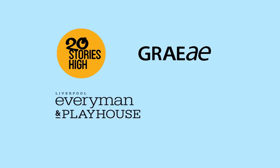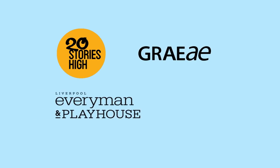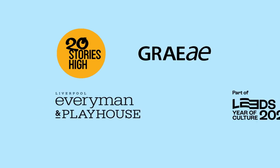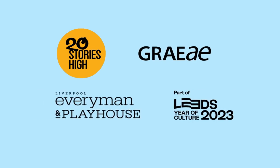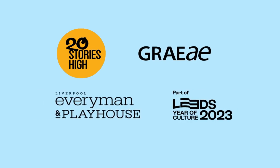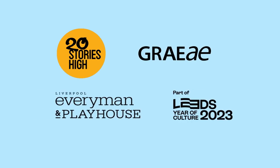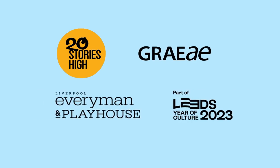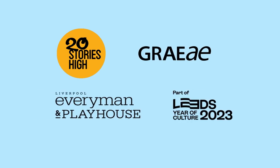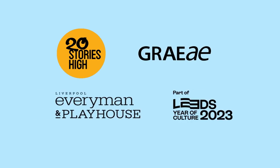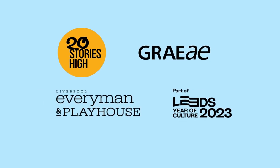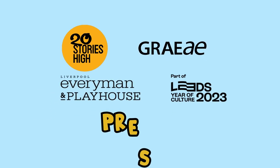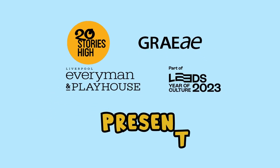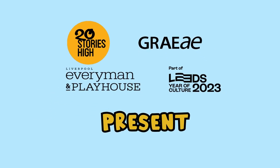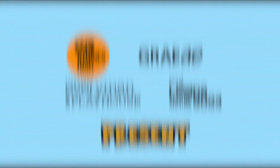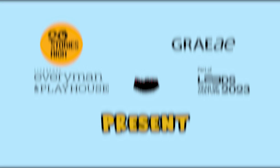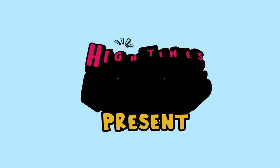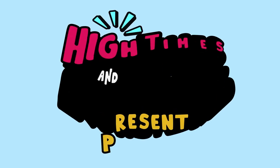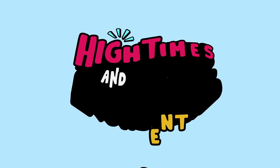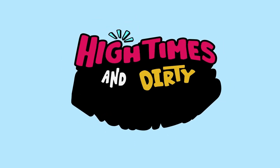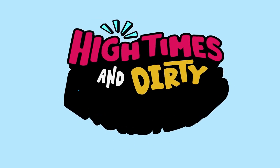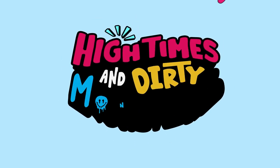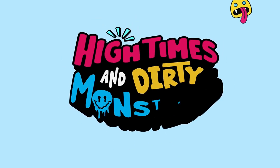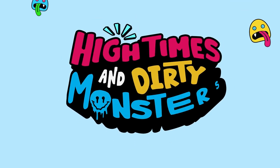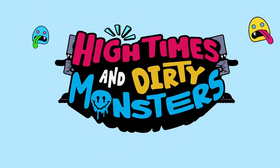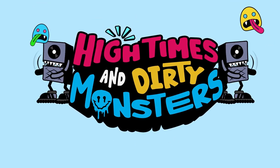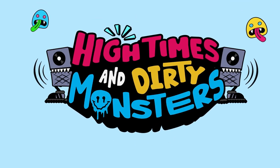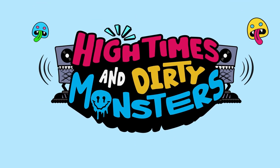and Leeds 2023 present High Times and Dirty Monsters: